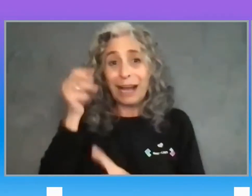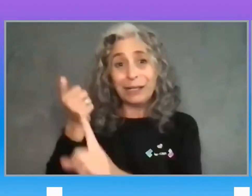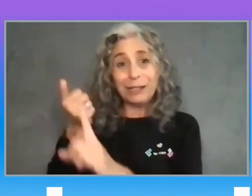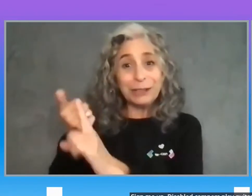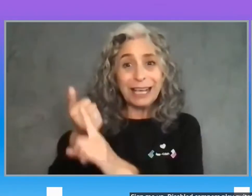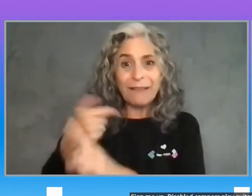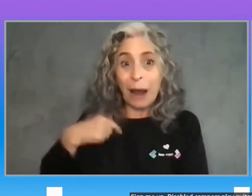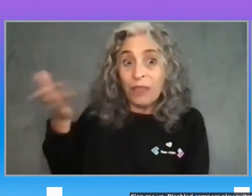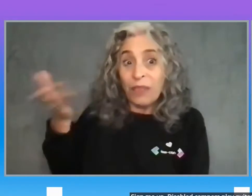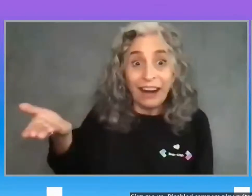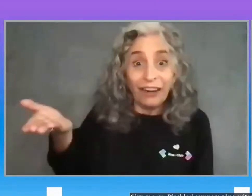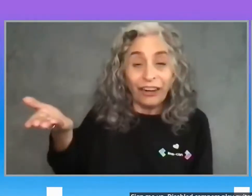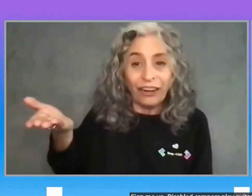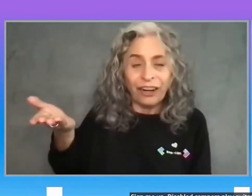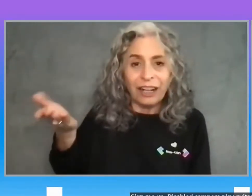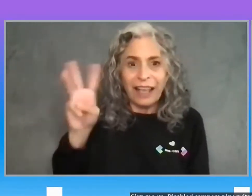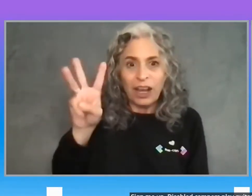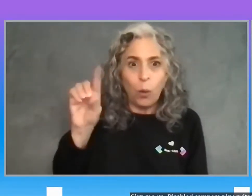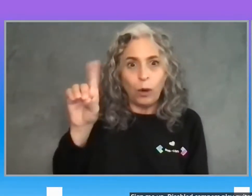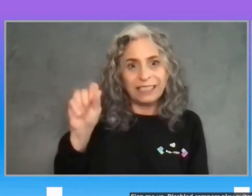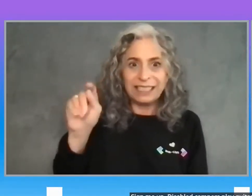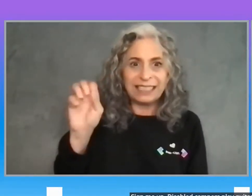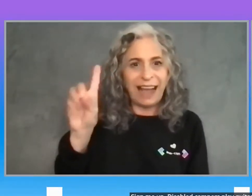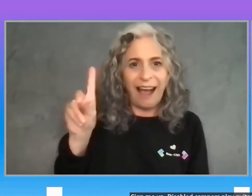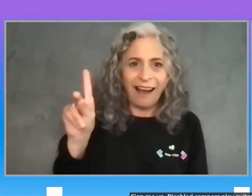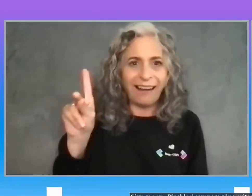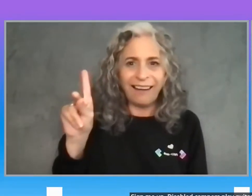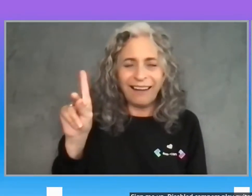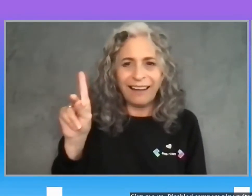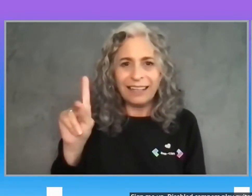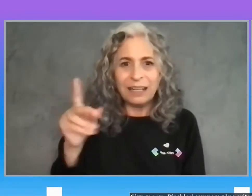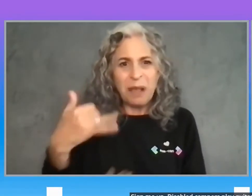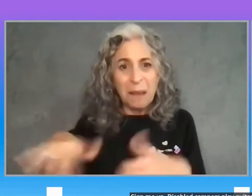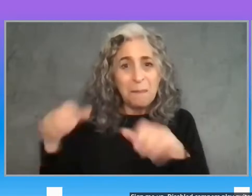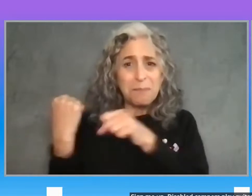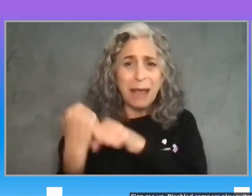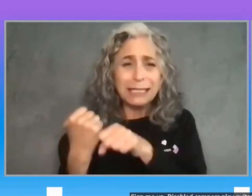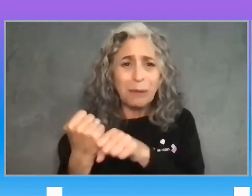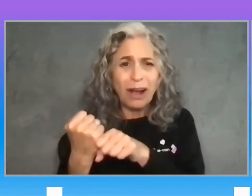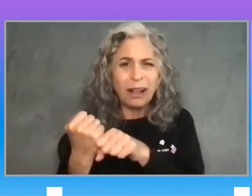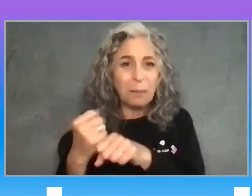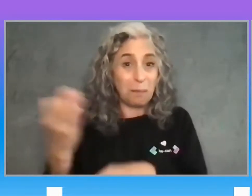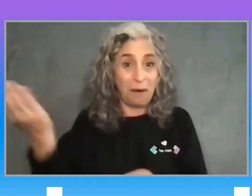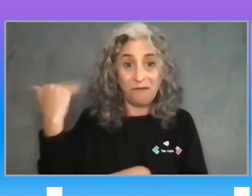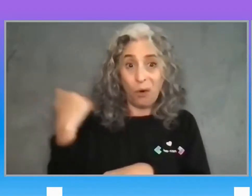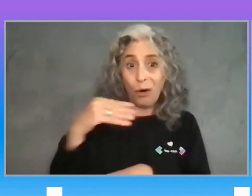yourself. There I was, I was at Woodstock. Campers dance and play baseball.